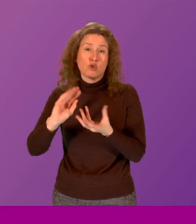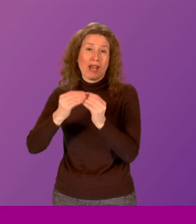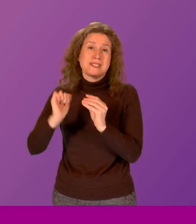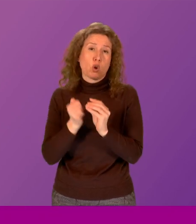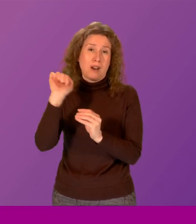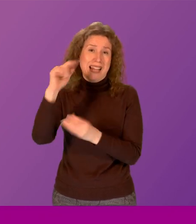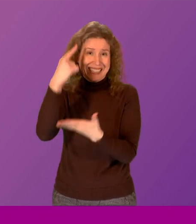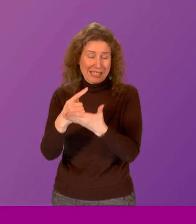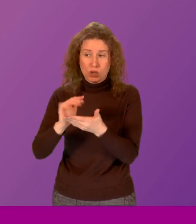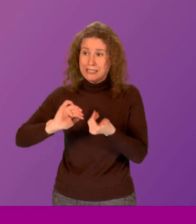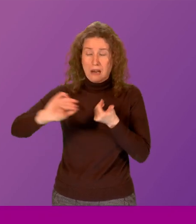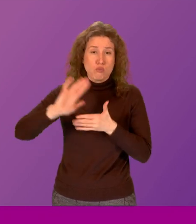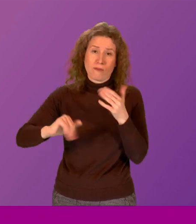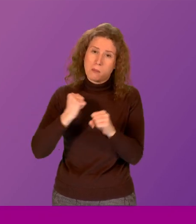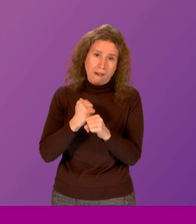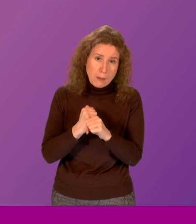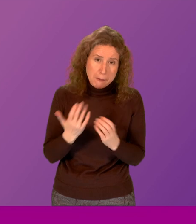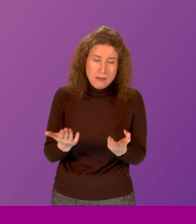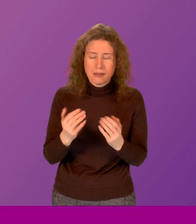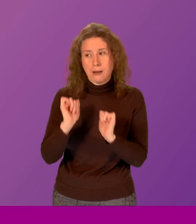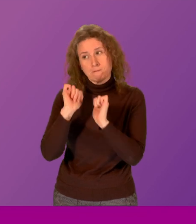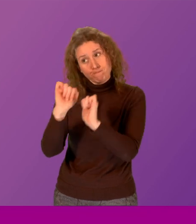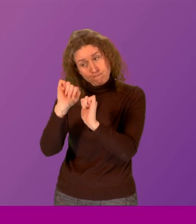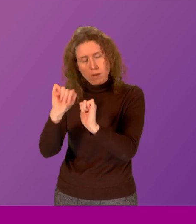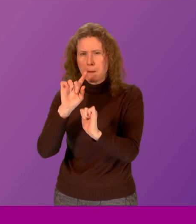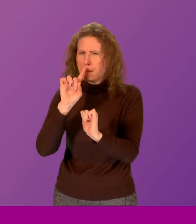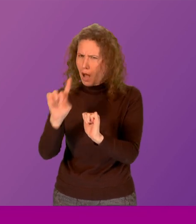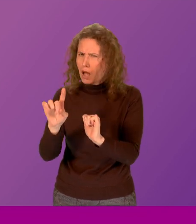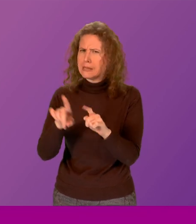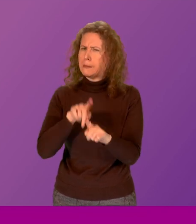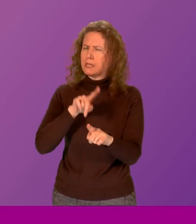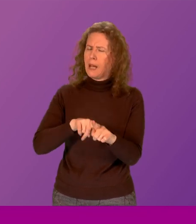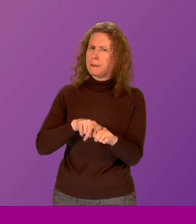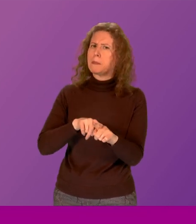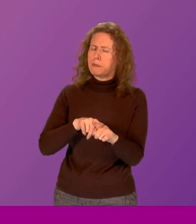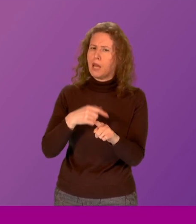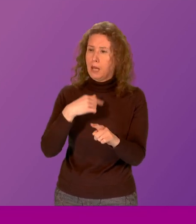independently of Scottish Government ministers. Nonetheless, having been alerted to the news,